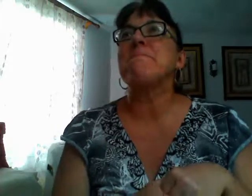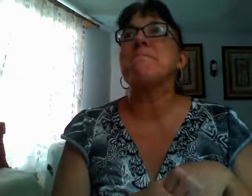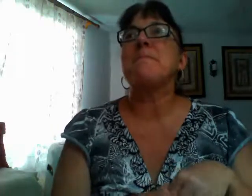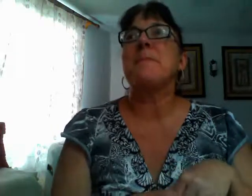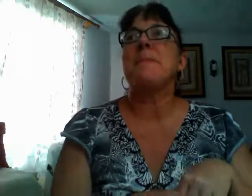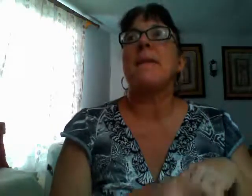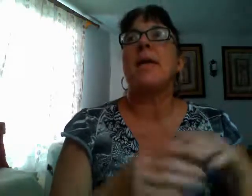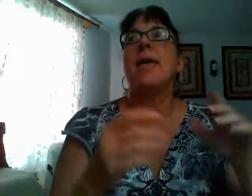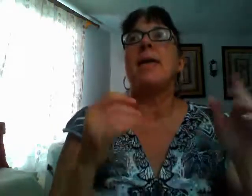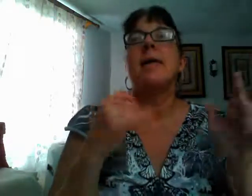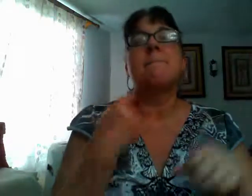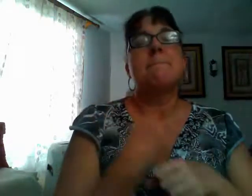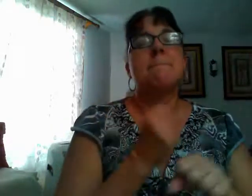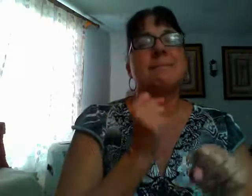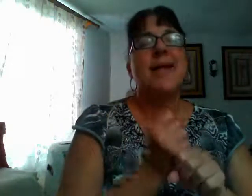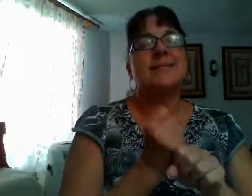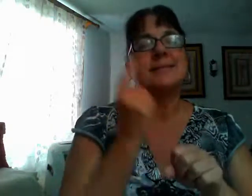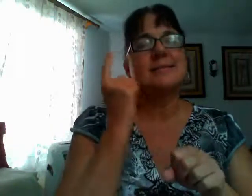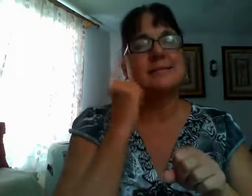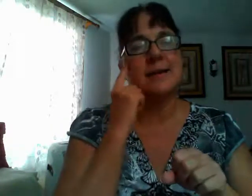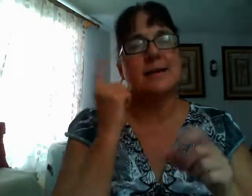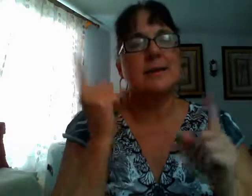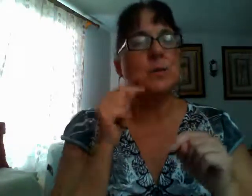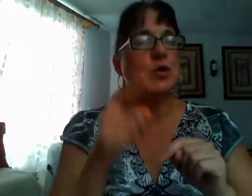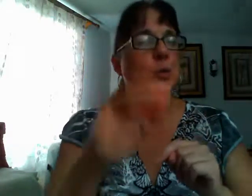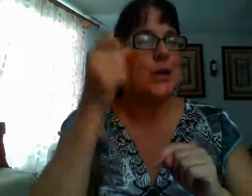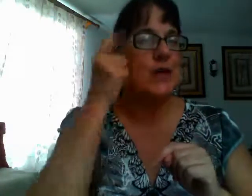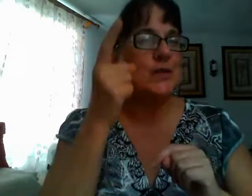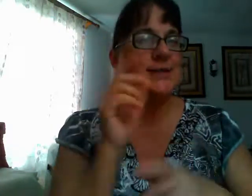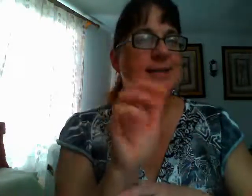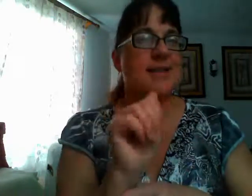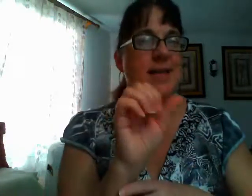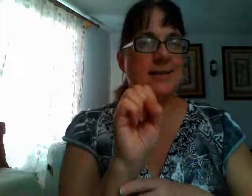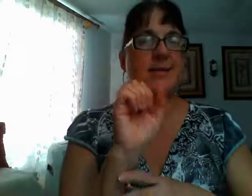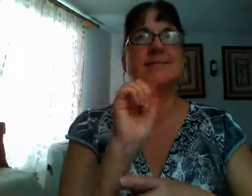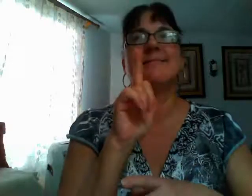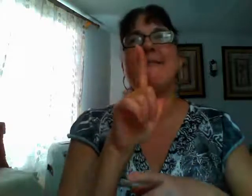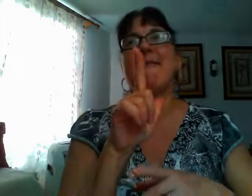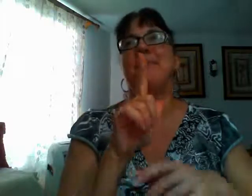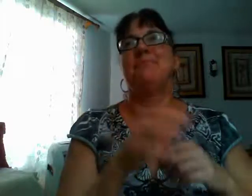It makes sense when you understand ASL.